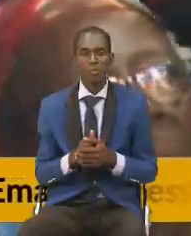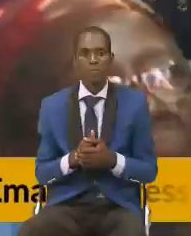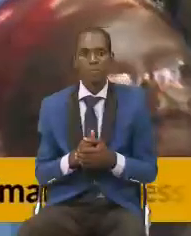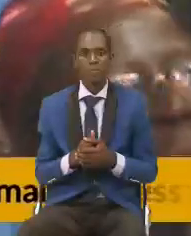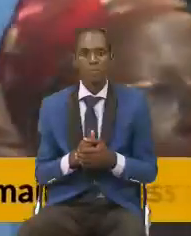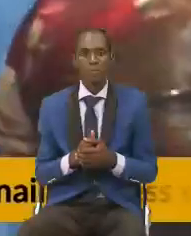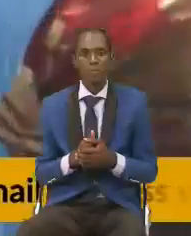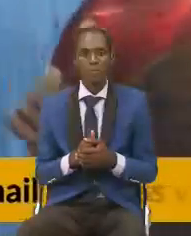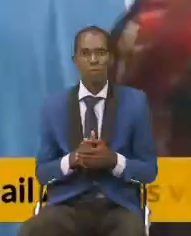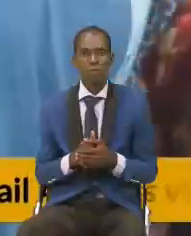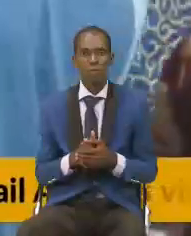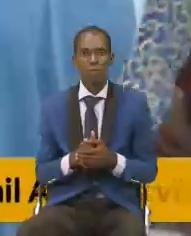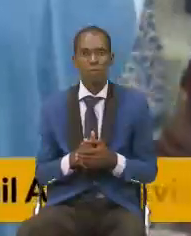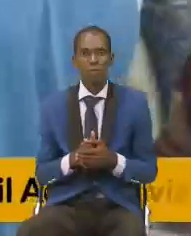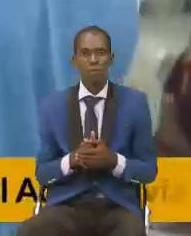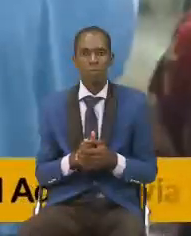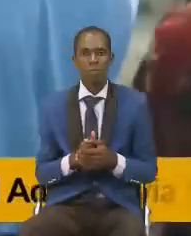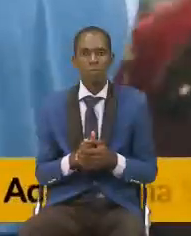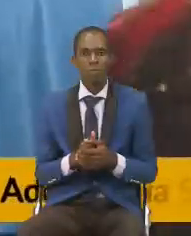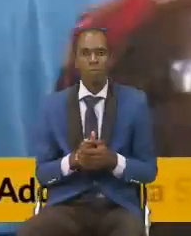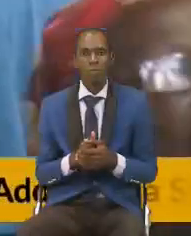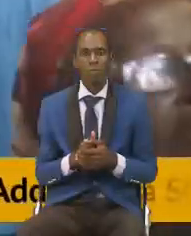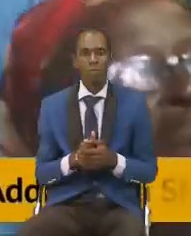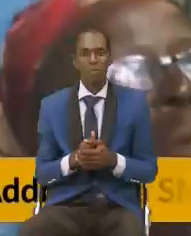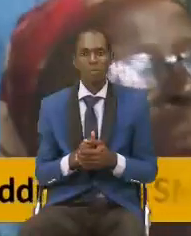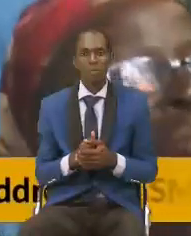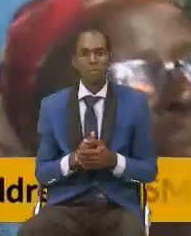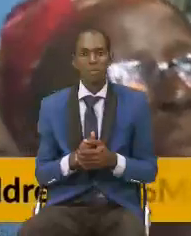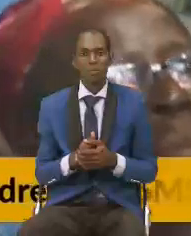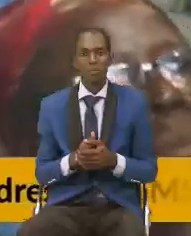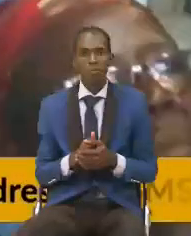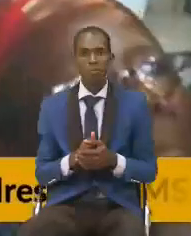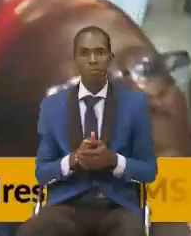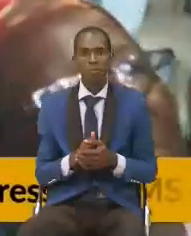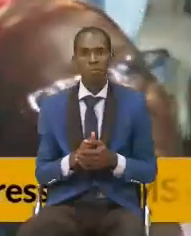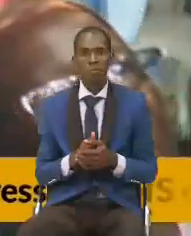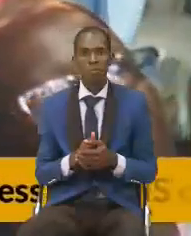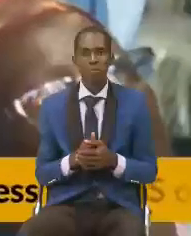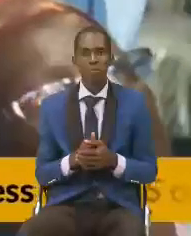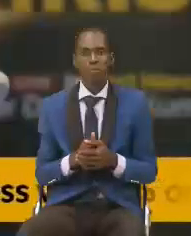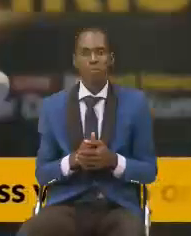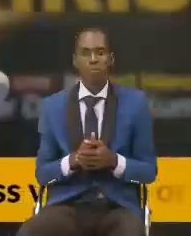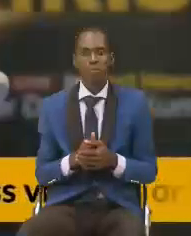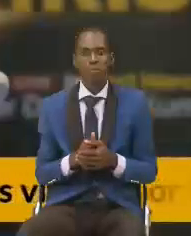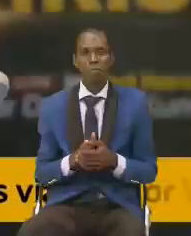delta state by essa state river state acquirable state cross civil states